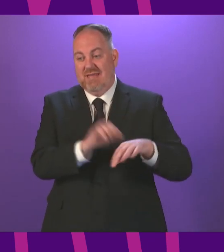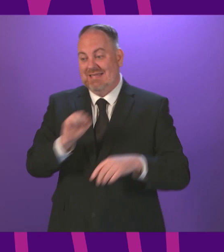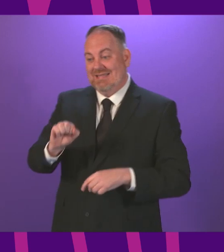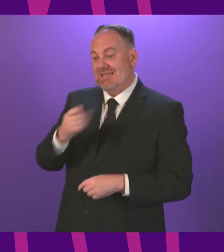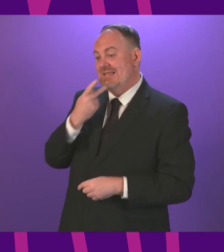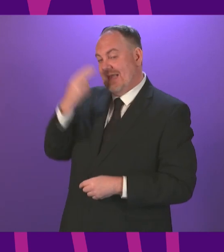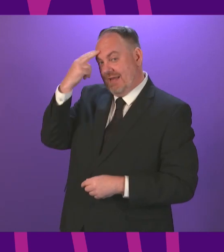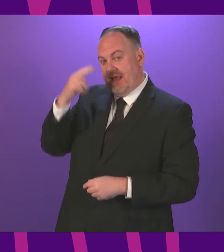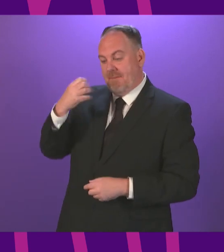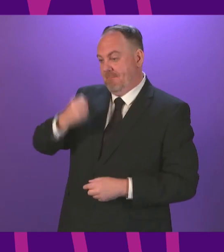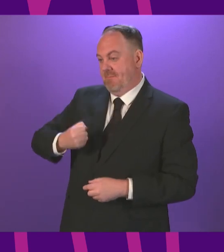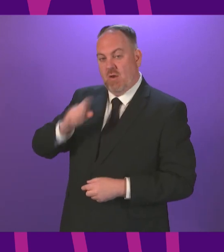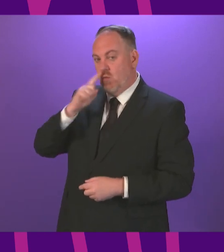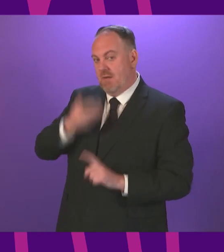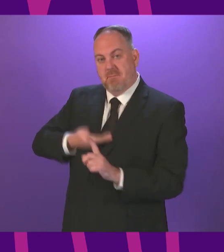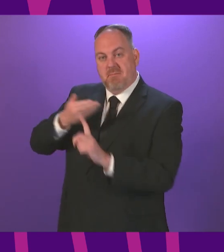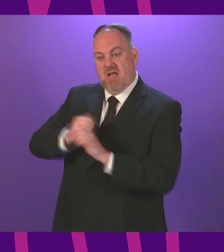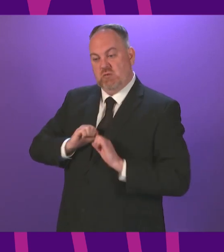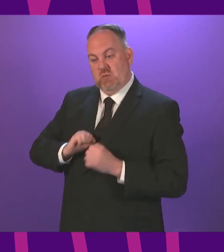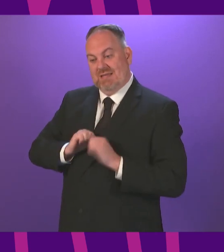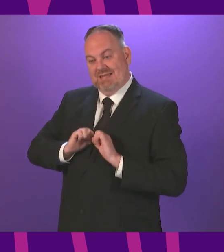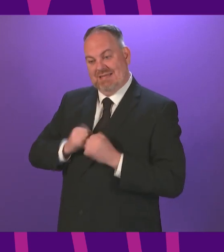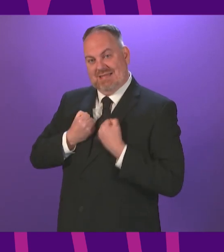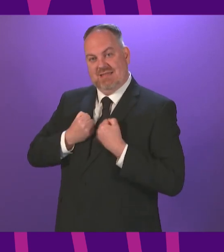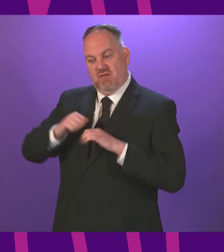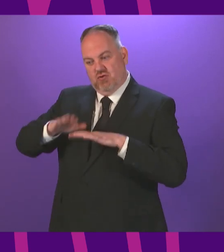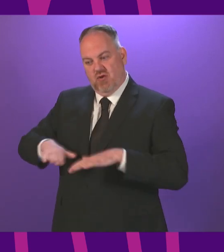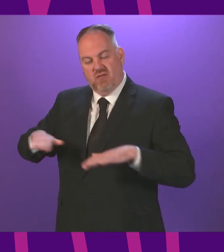“Prince Philip showed the world what it meant to be a supportive husband to a powerful woman.”